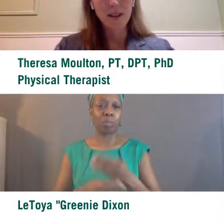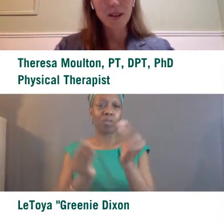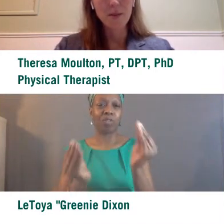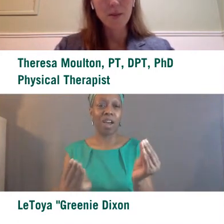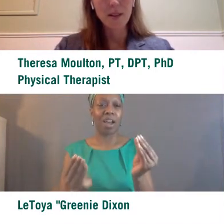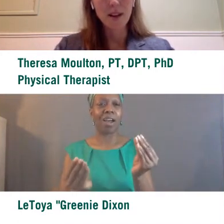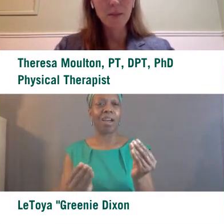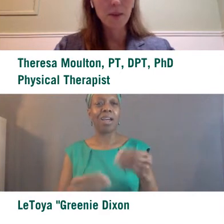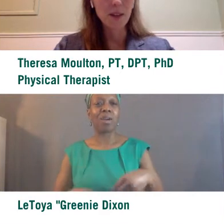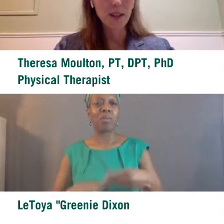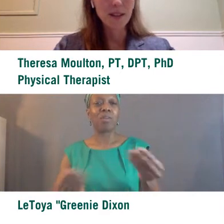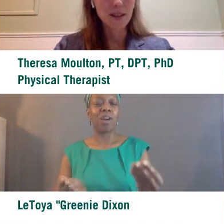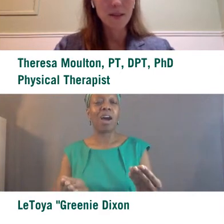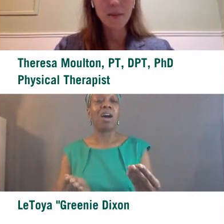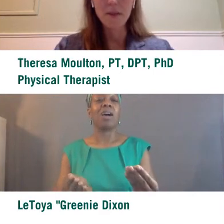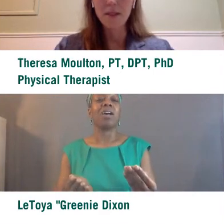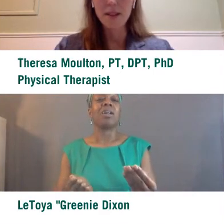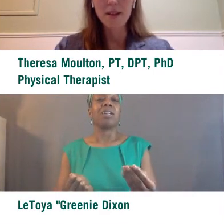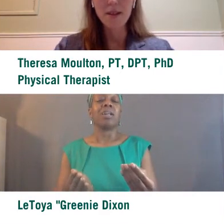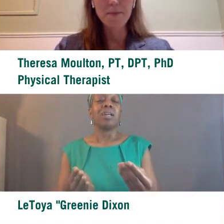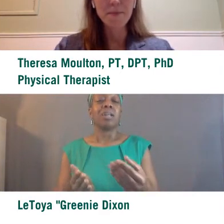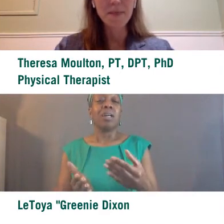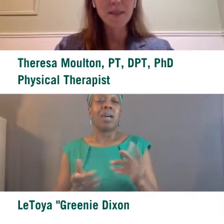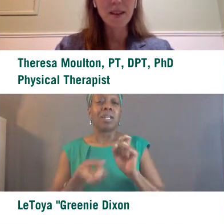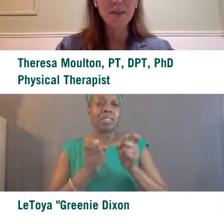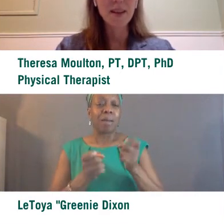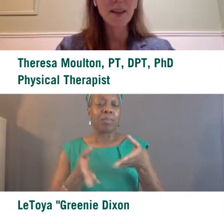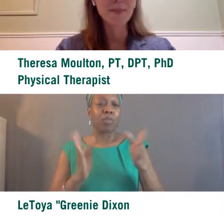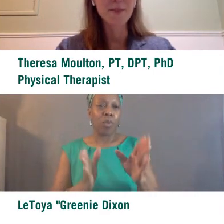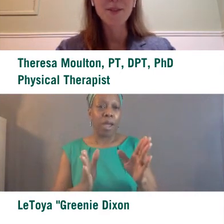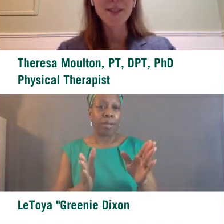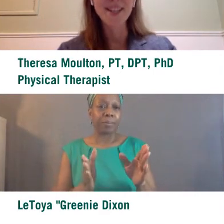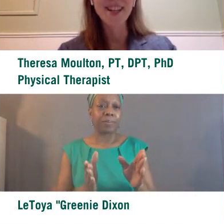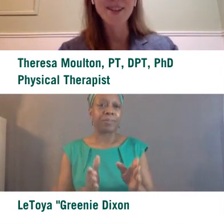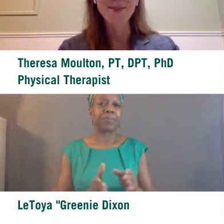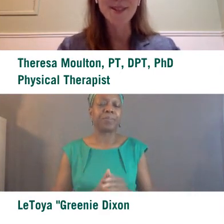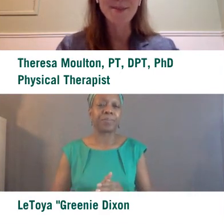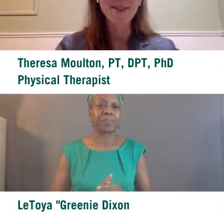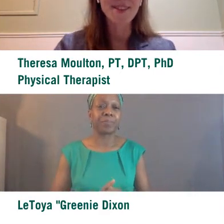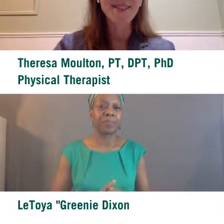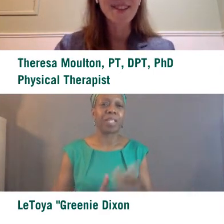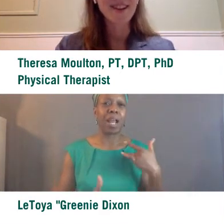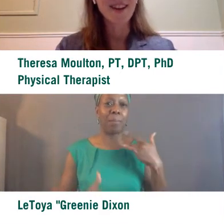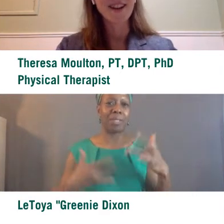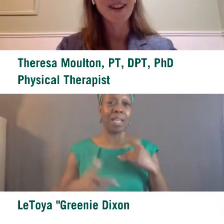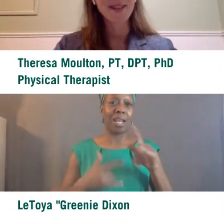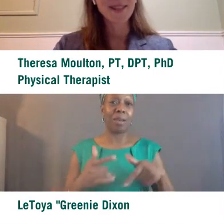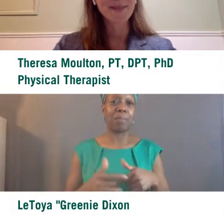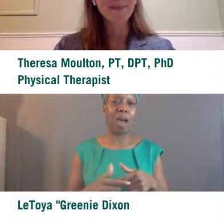in the community that I'm pretty excited about right now. And I'll turn it over to Kara for some other comments.